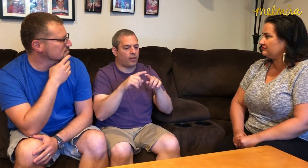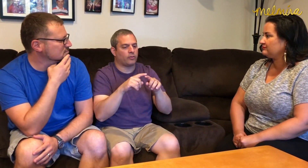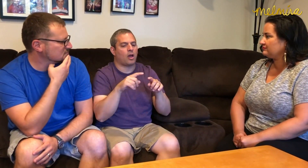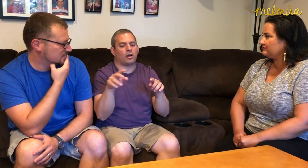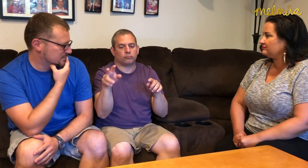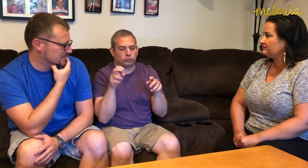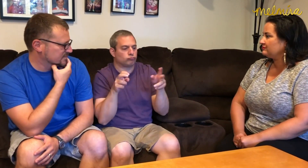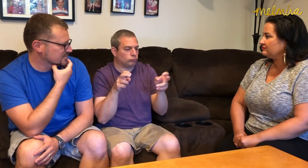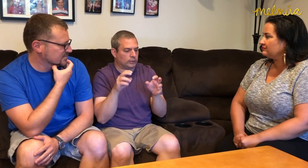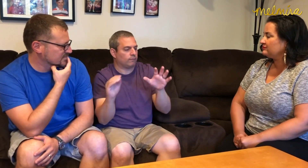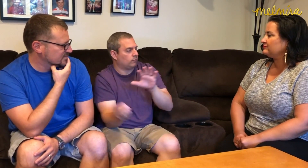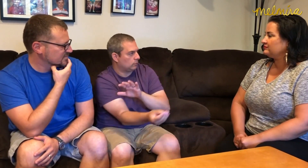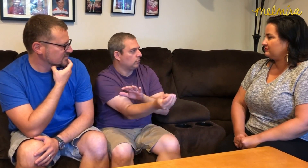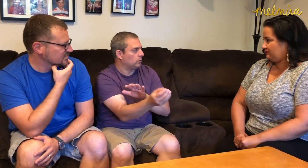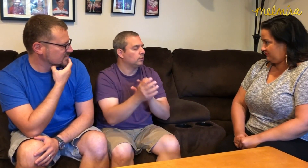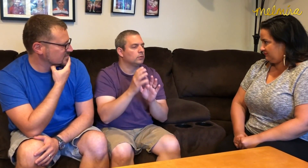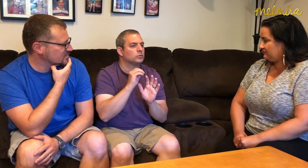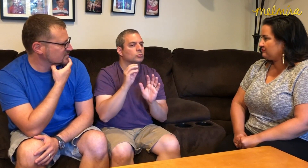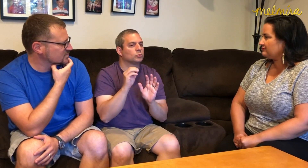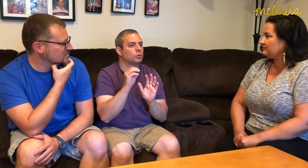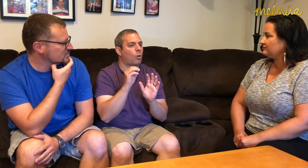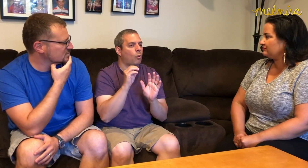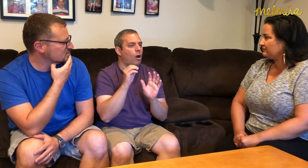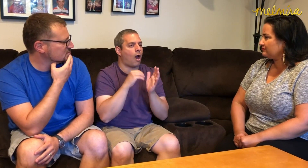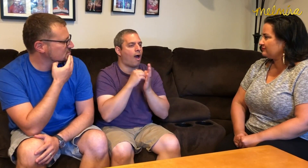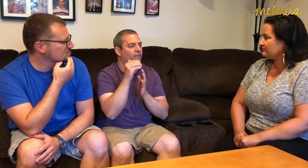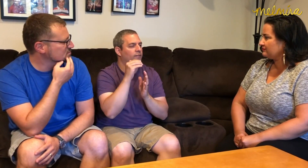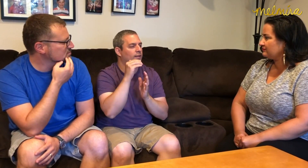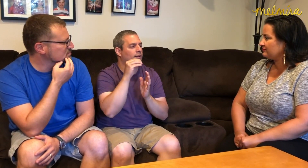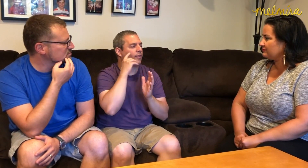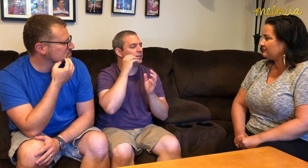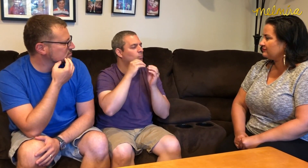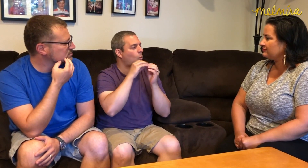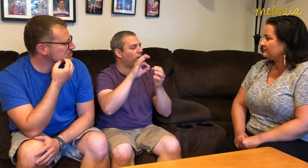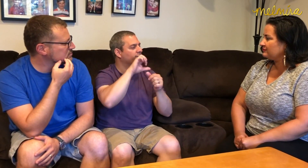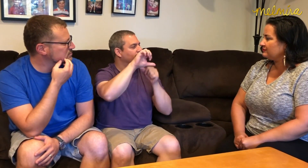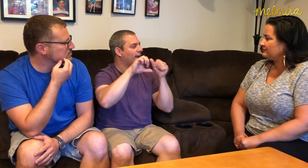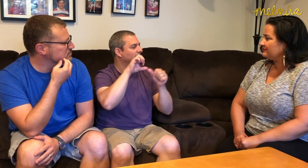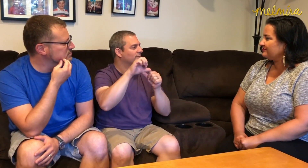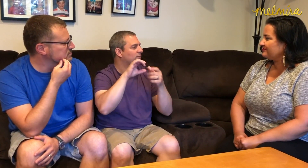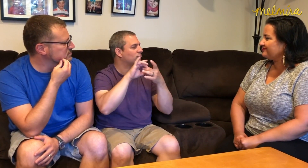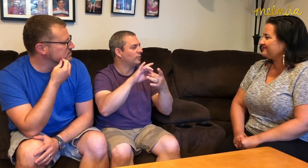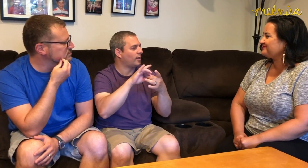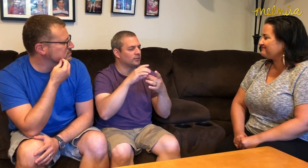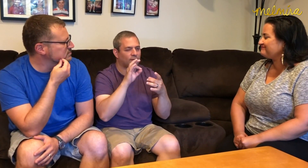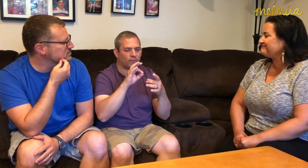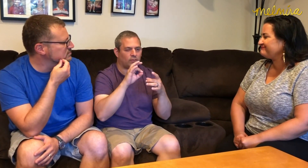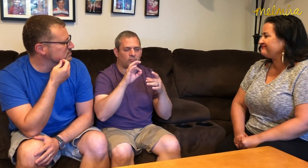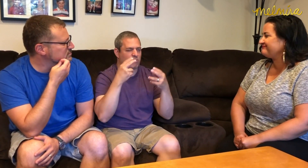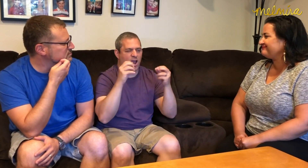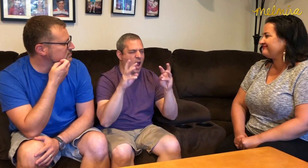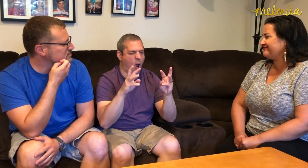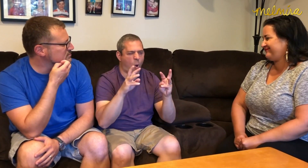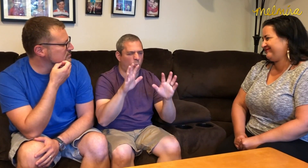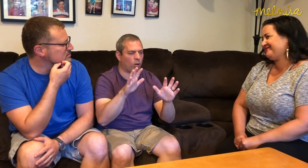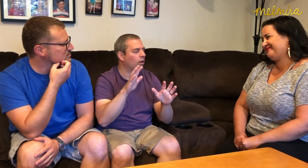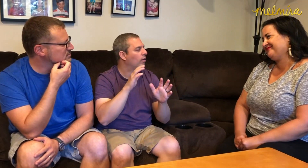And then they are transferred to the uterus. So, often, I think it's more of a science related question of how does it work?